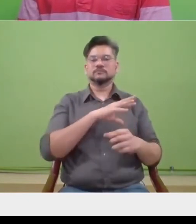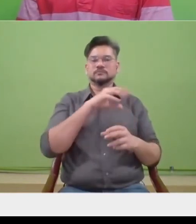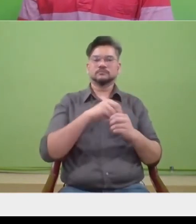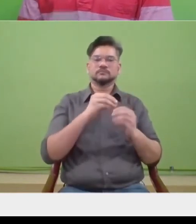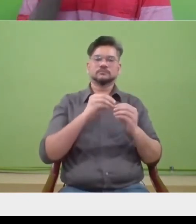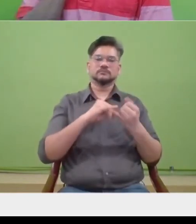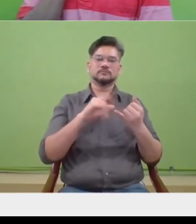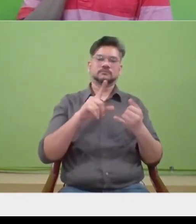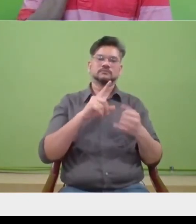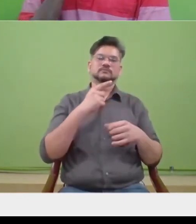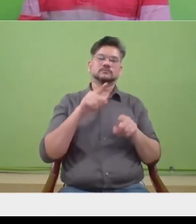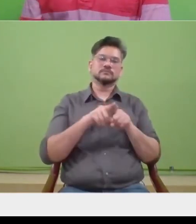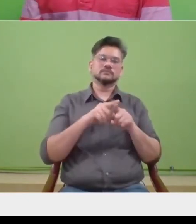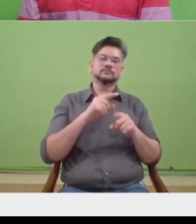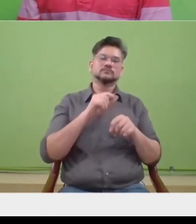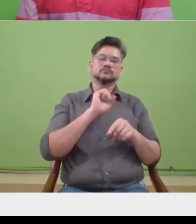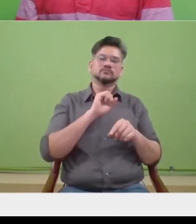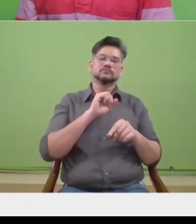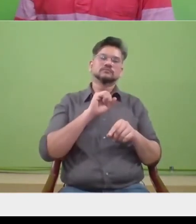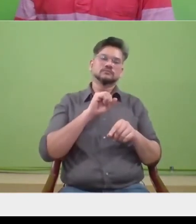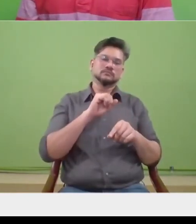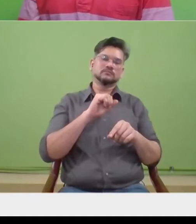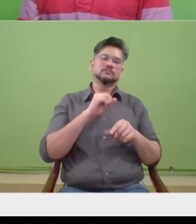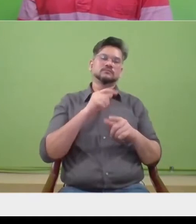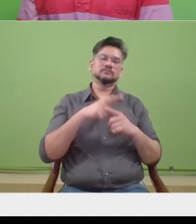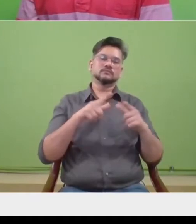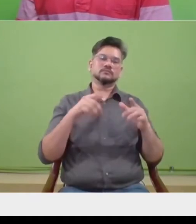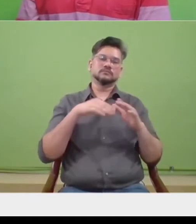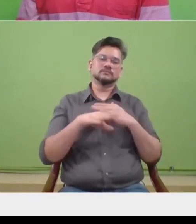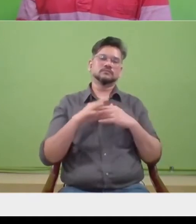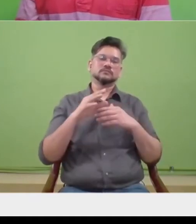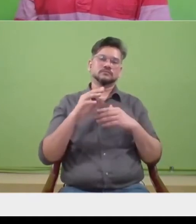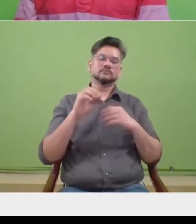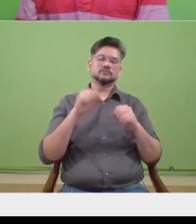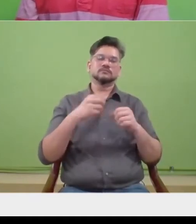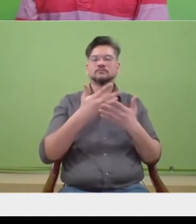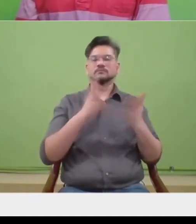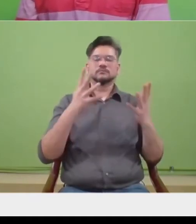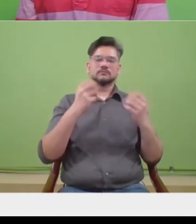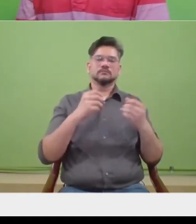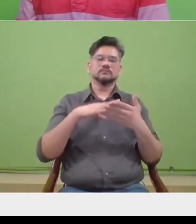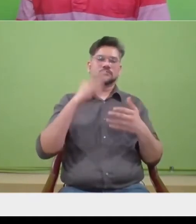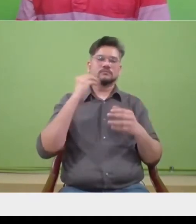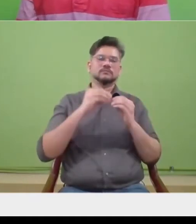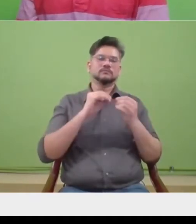as one of the choices of languages that anybody can learn they yes yeah